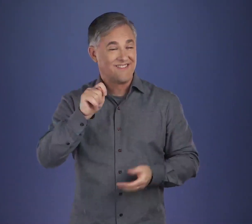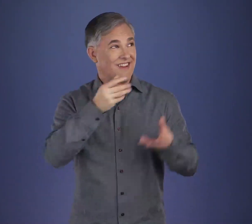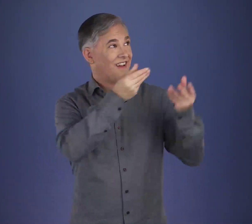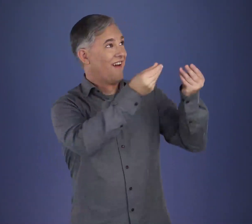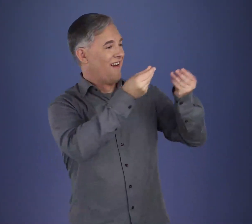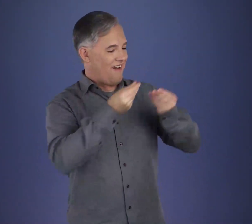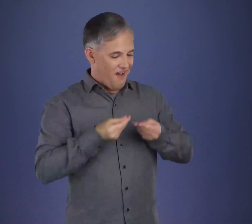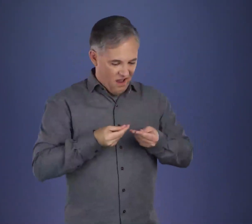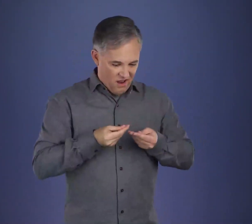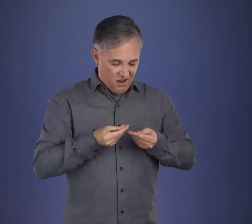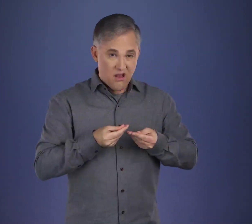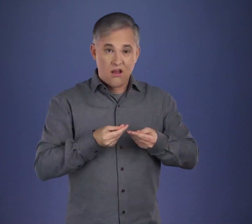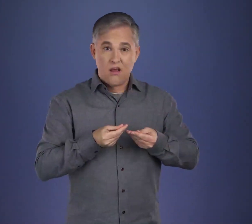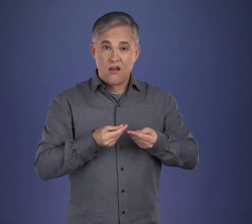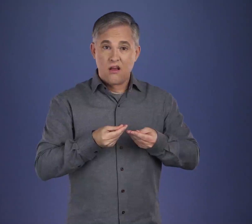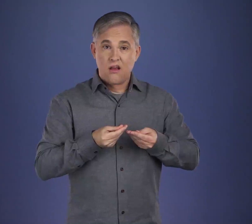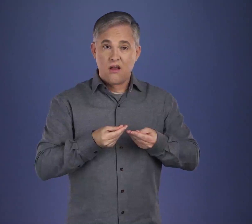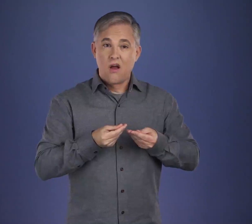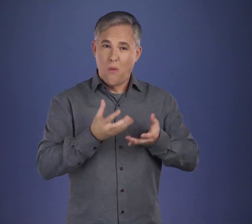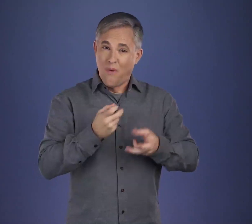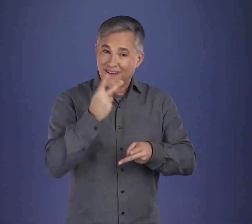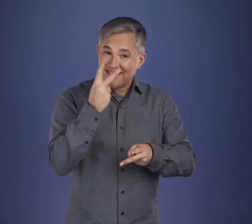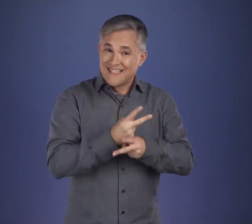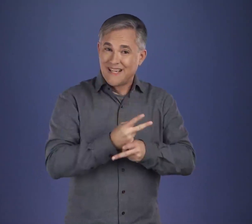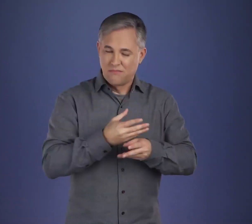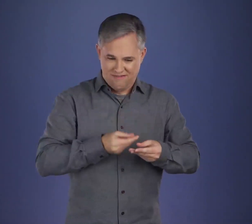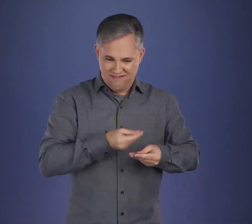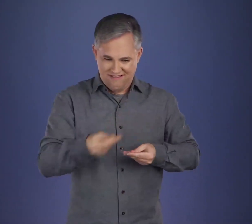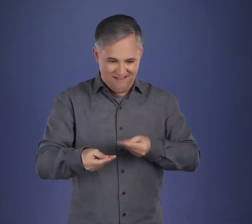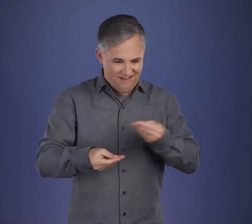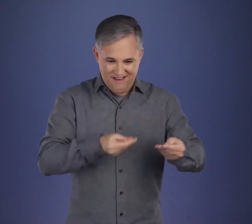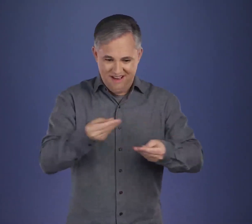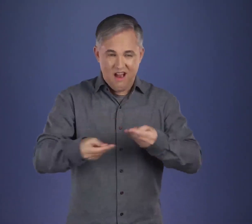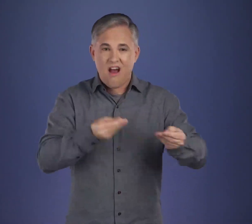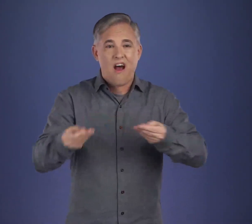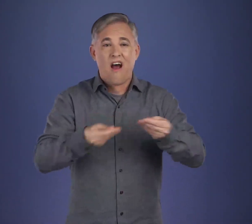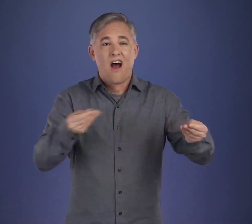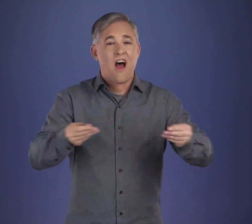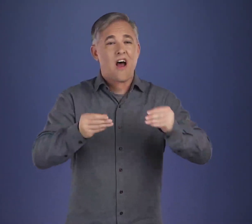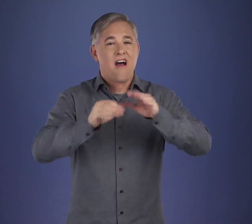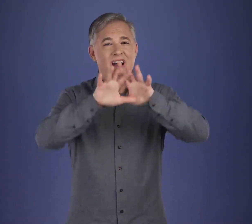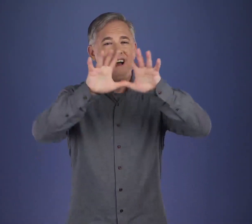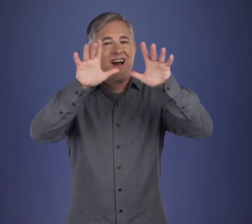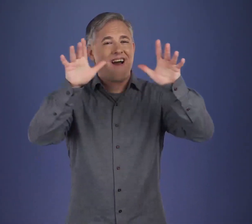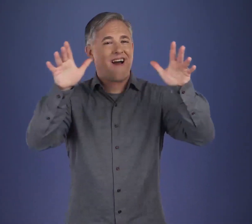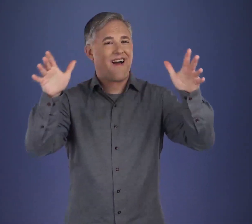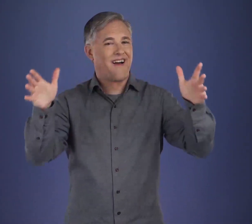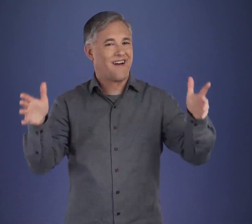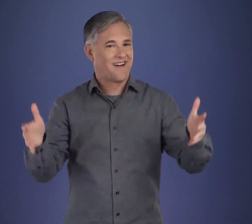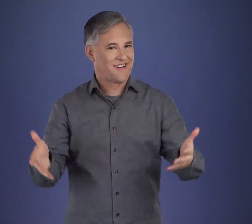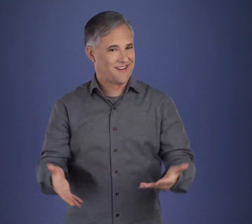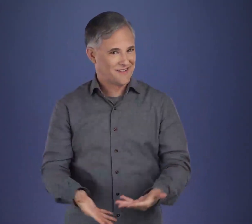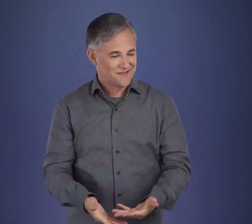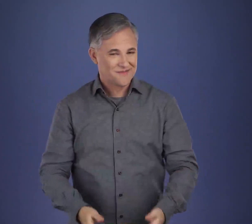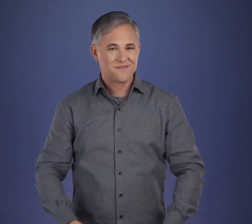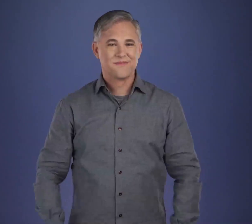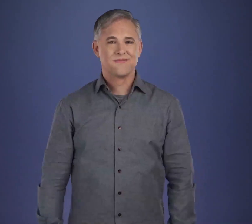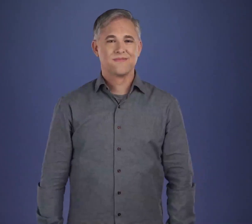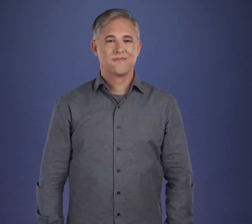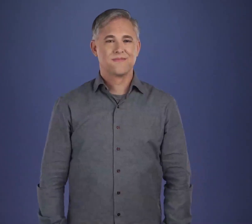and its bestowal upon others like us is the one aim that today animates A.A.’s all around the globe.